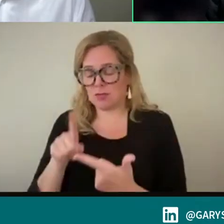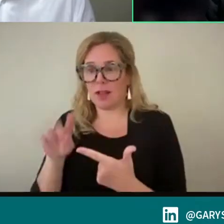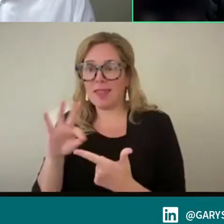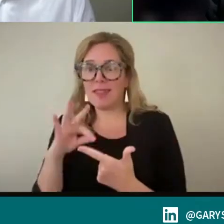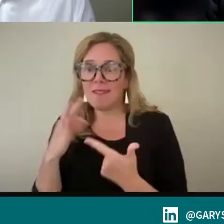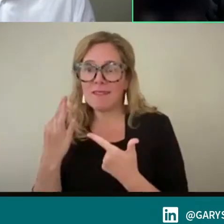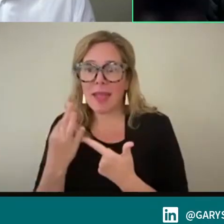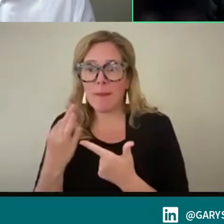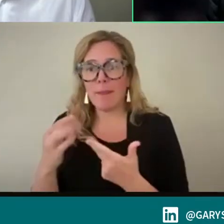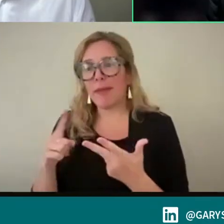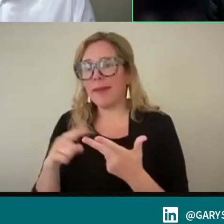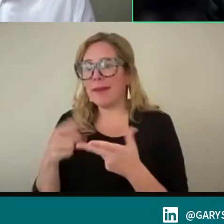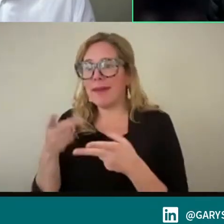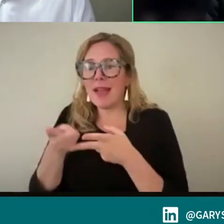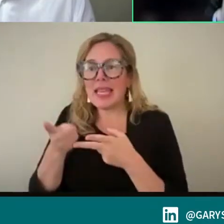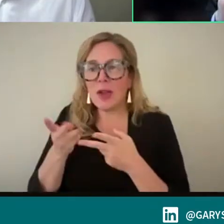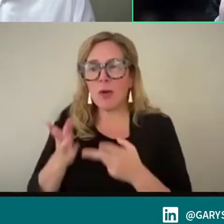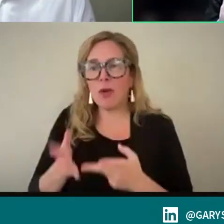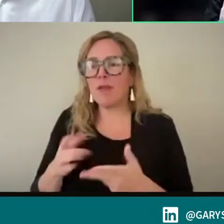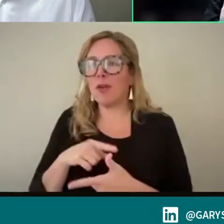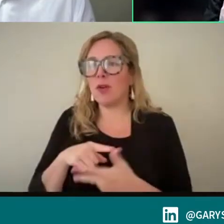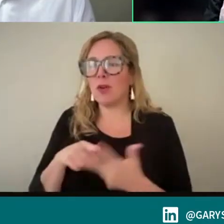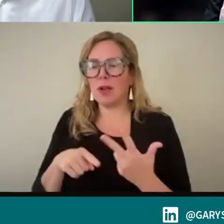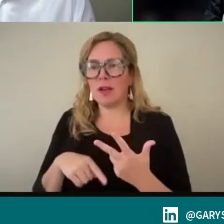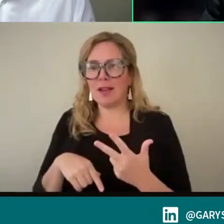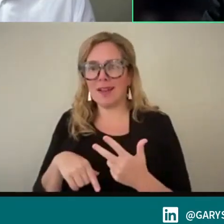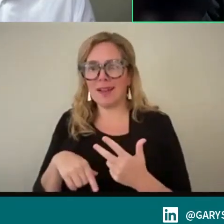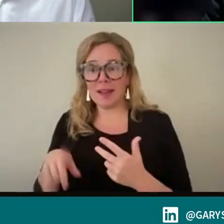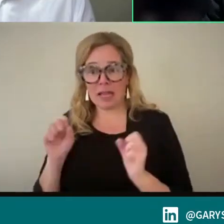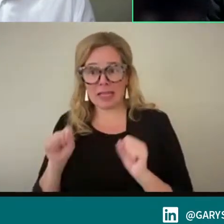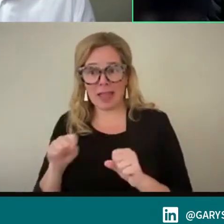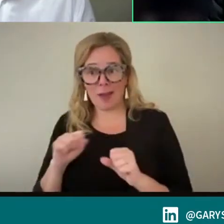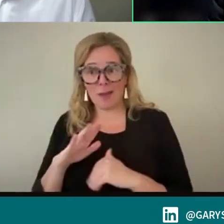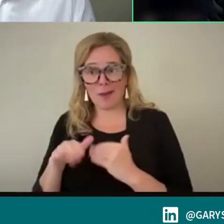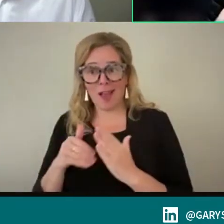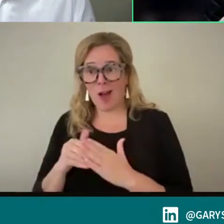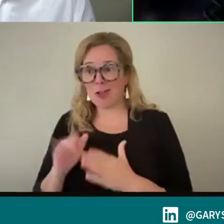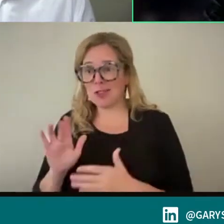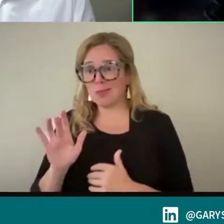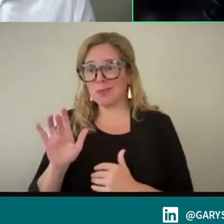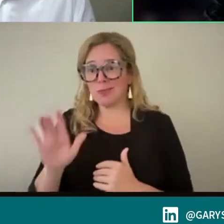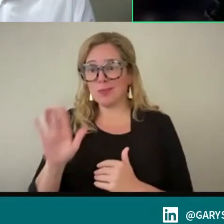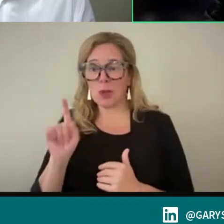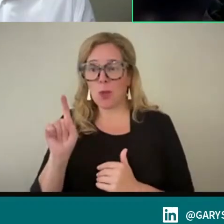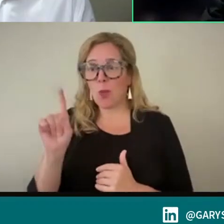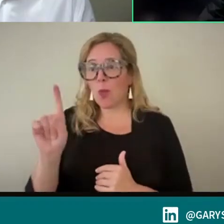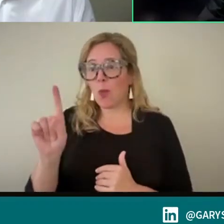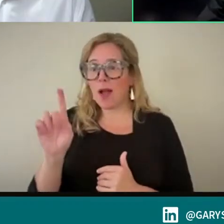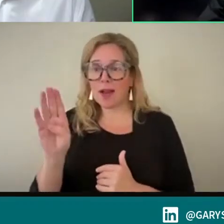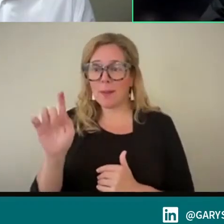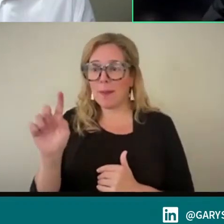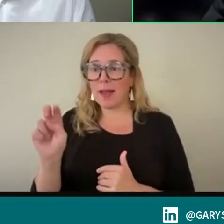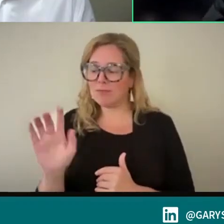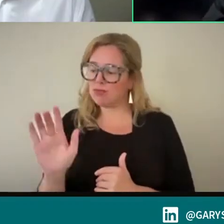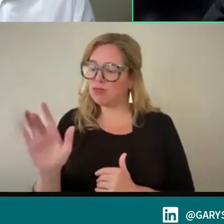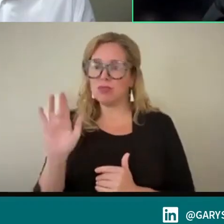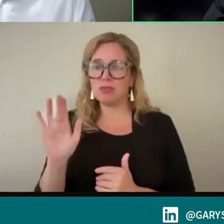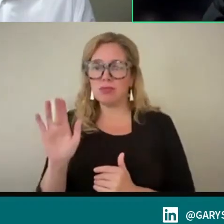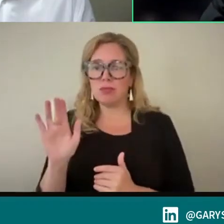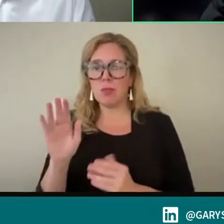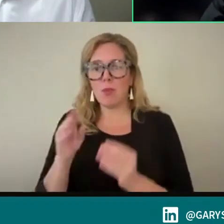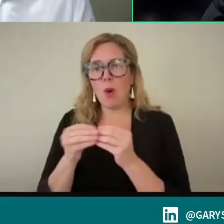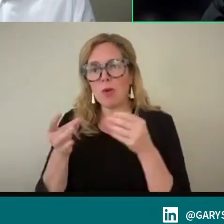just be maybe through, one button, in the future? How do we make that so much easier? And I think,